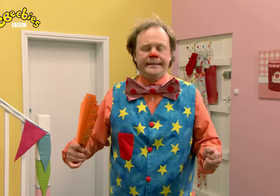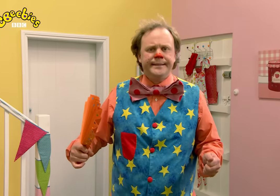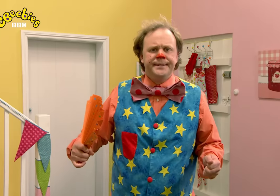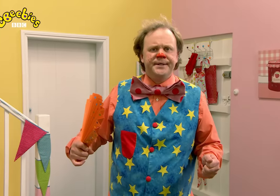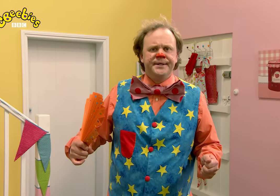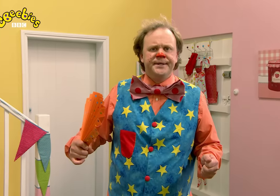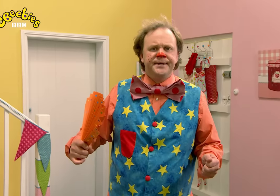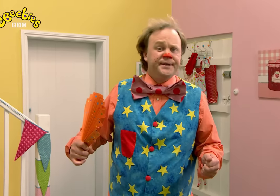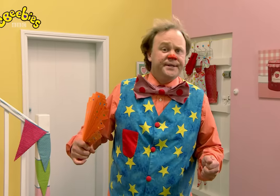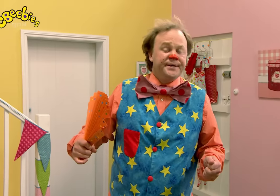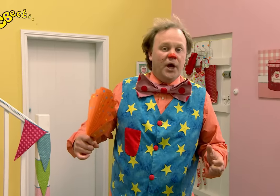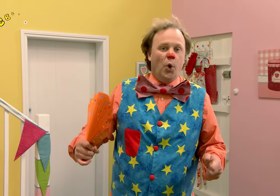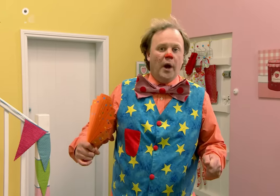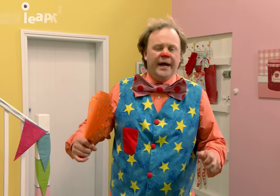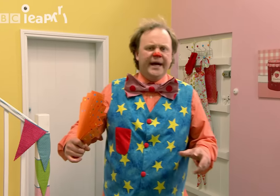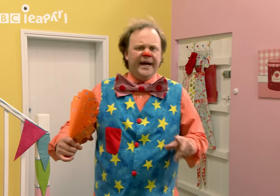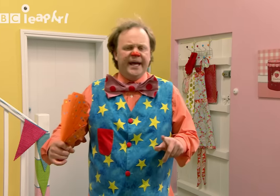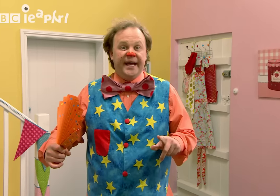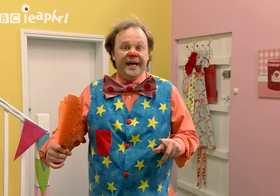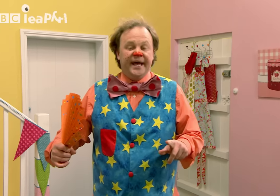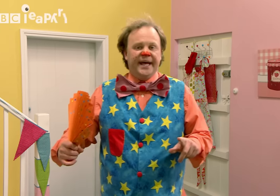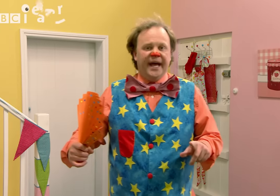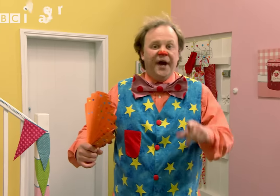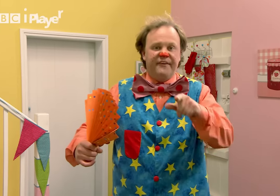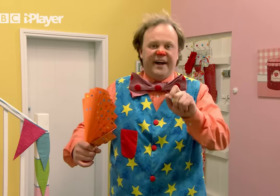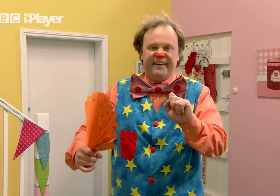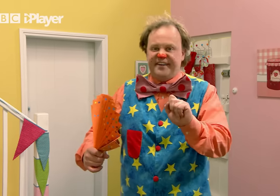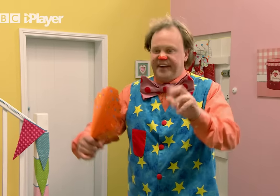you're waving it too slowly wave it faster mr tumble right faster